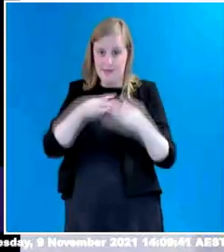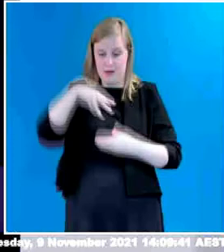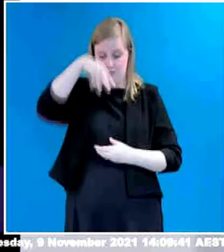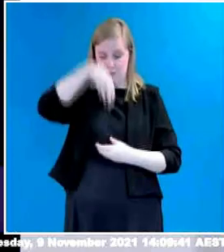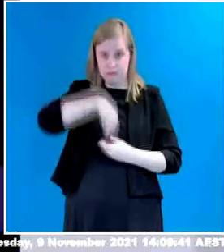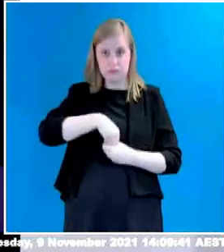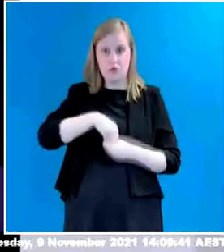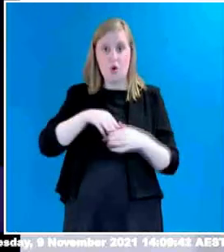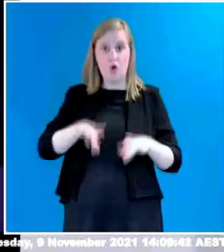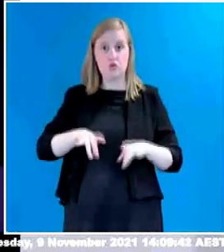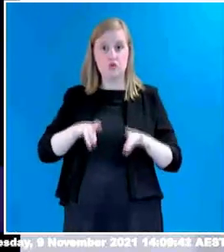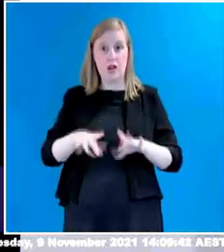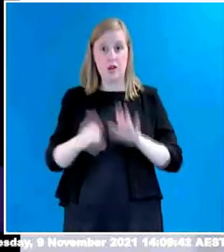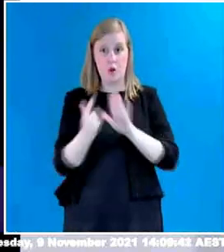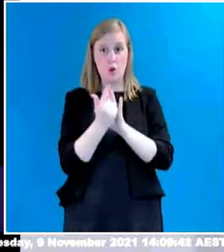That is the incorporation aspect.